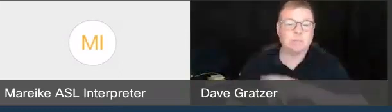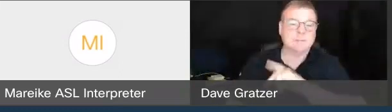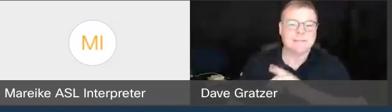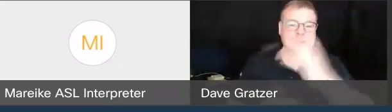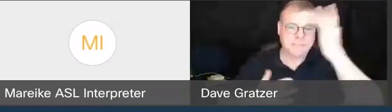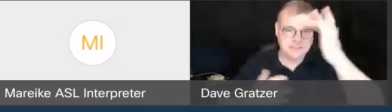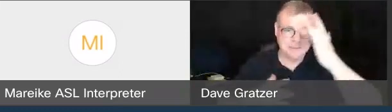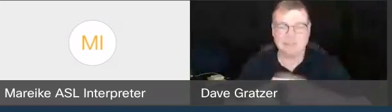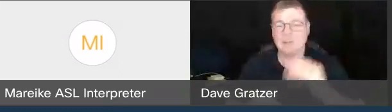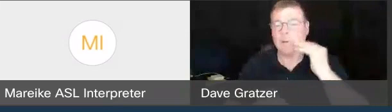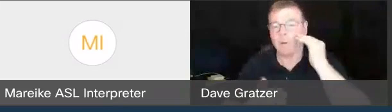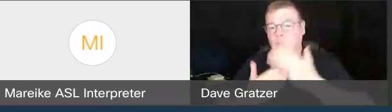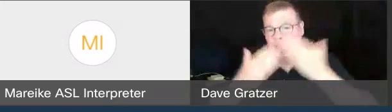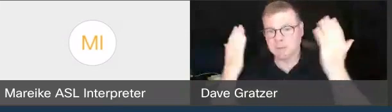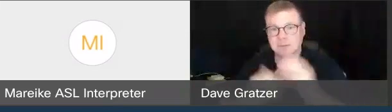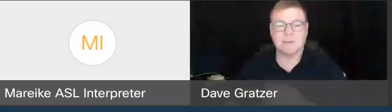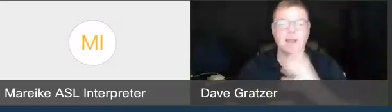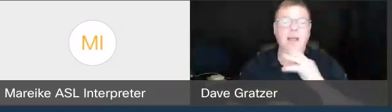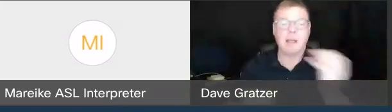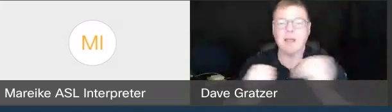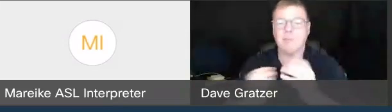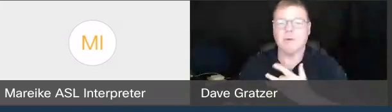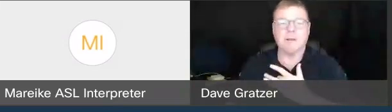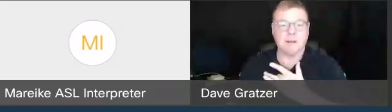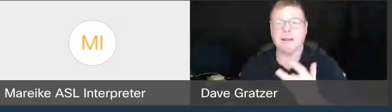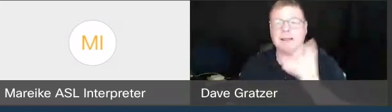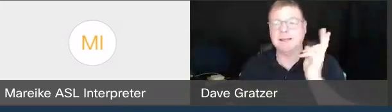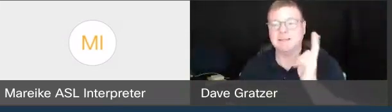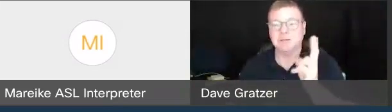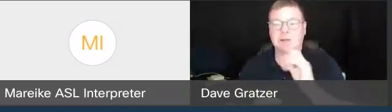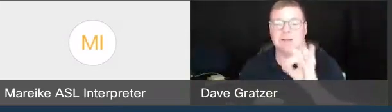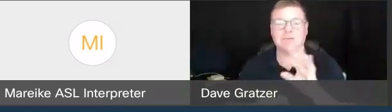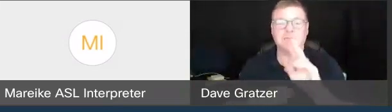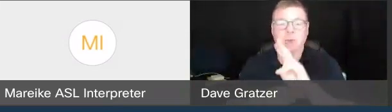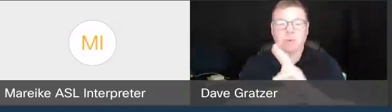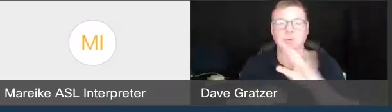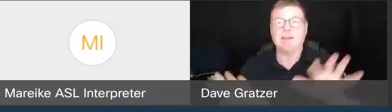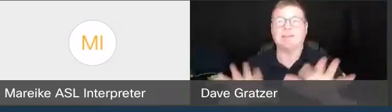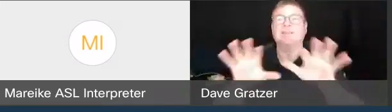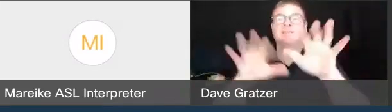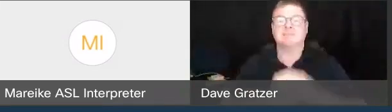homelessness and more likely to have a history of substance use or active substance use. So as you